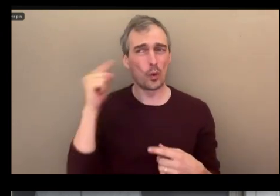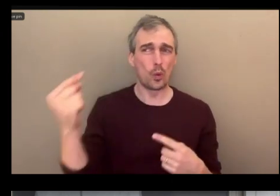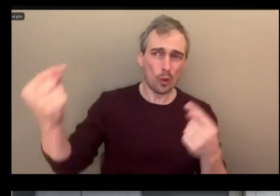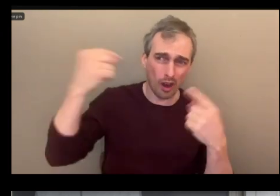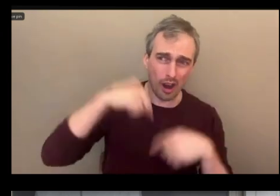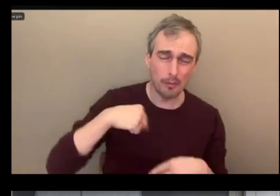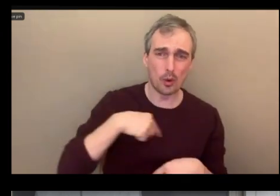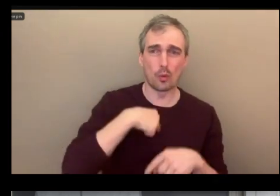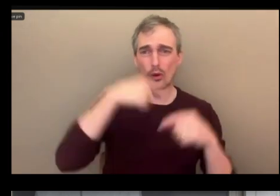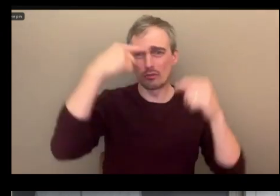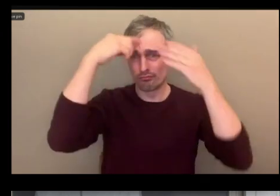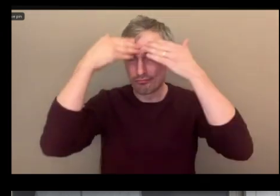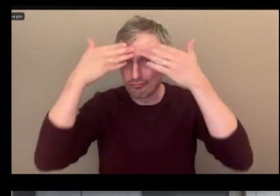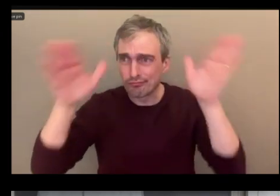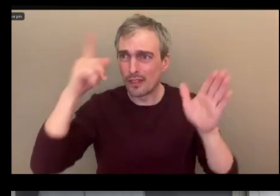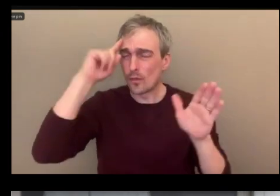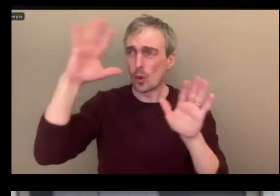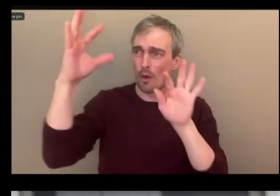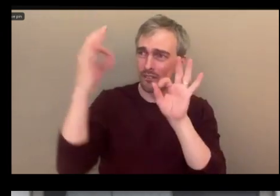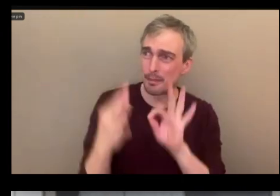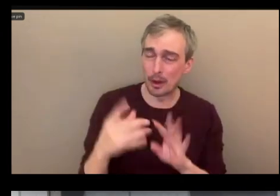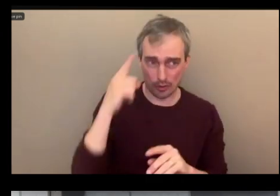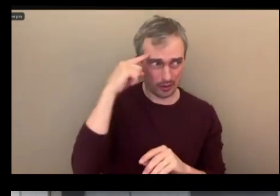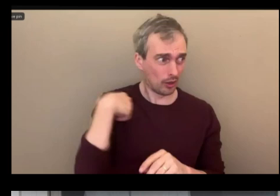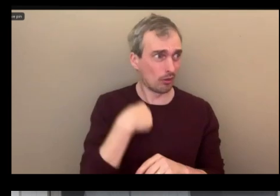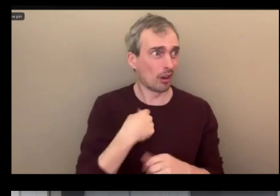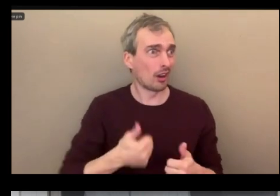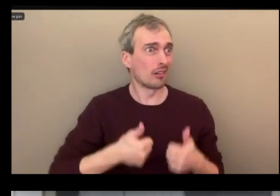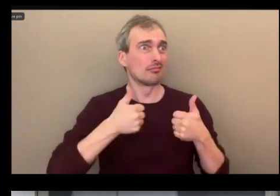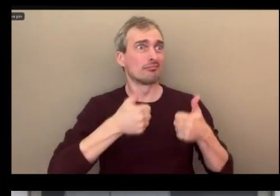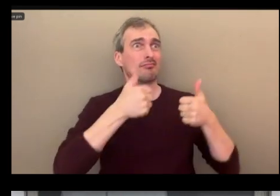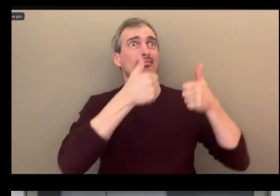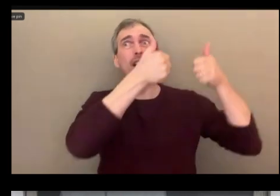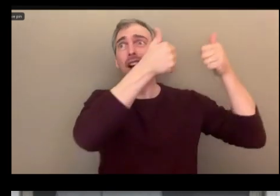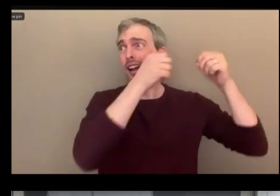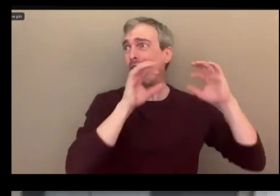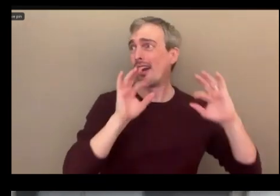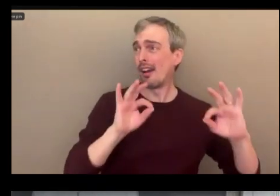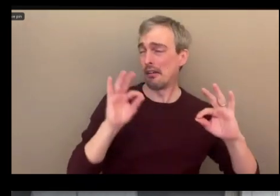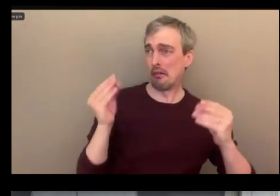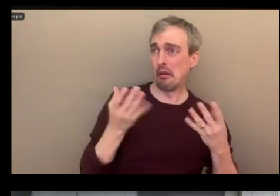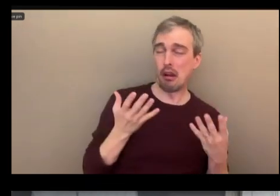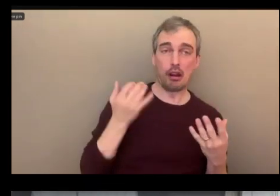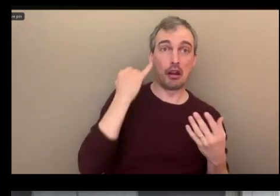If there's something you think we're doing wrong, listen. We can only get better from hearing from people. And that's what it's all about.